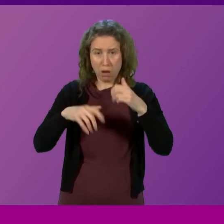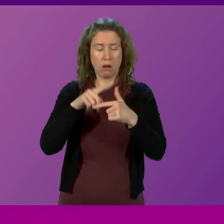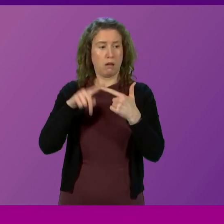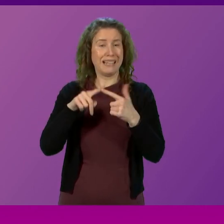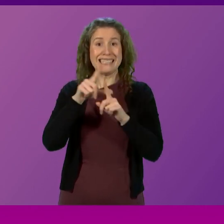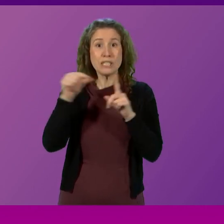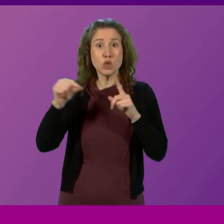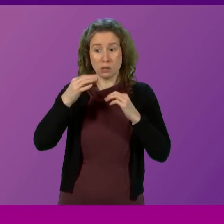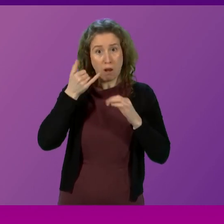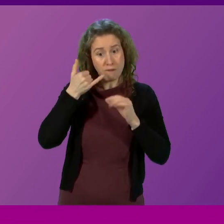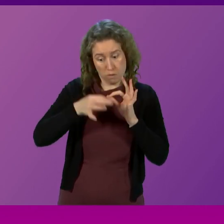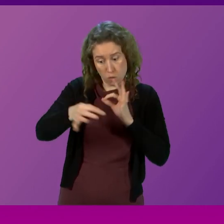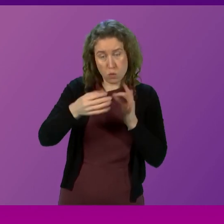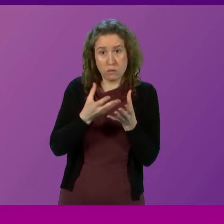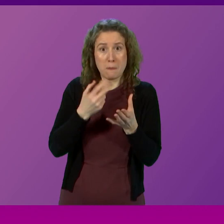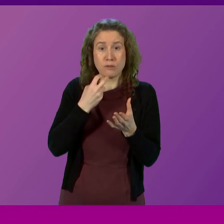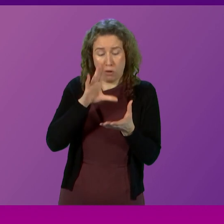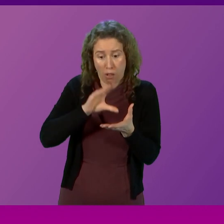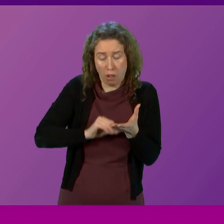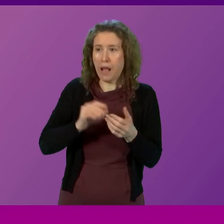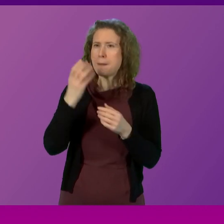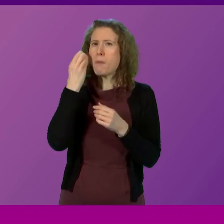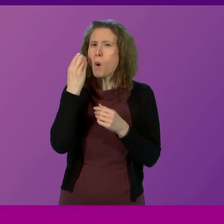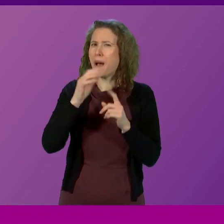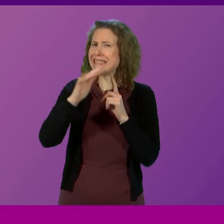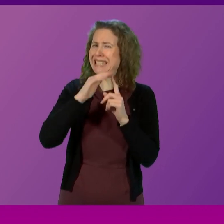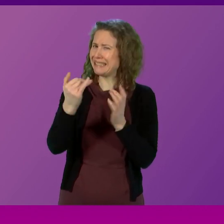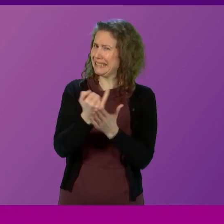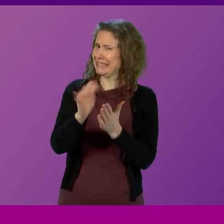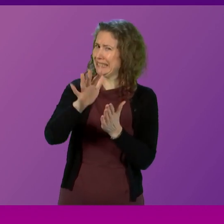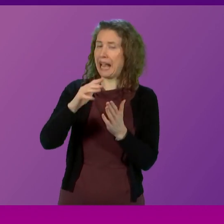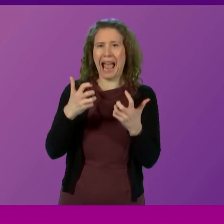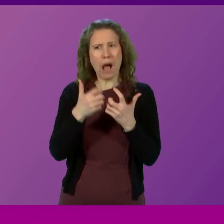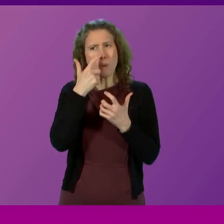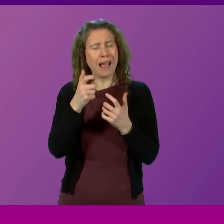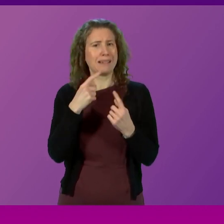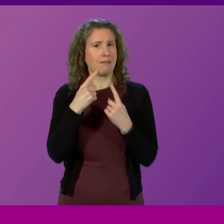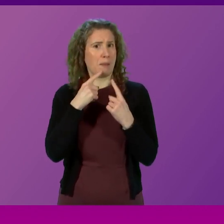back-up power and the mobile signal is patchy? How can households access key information with